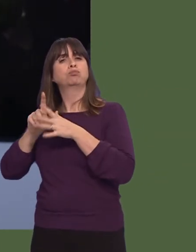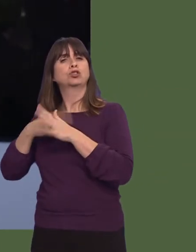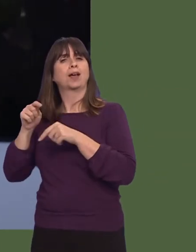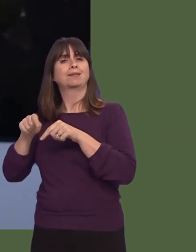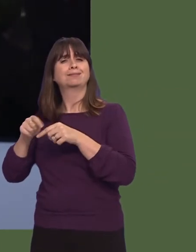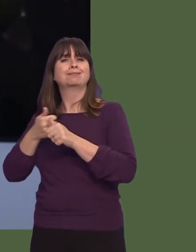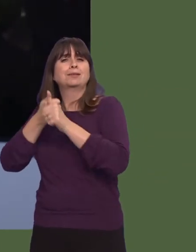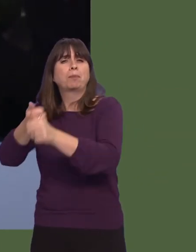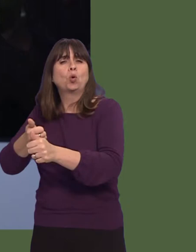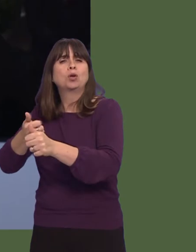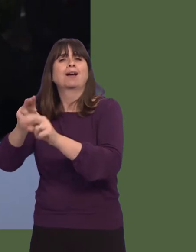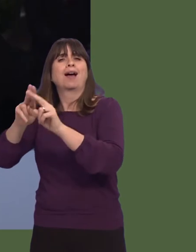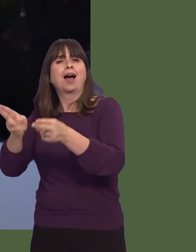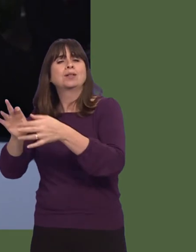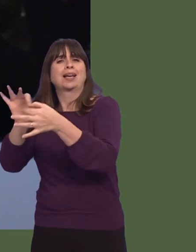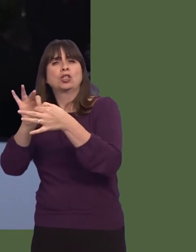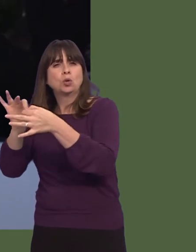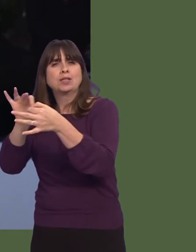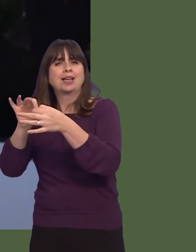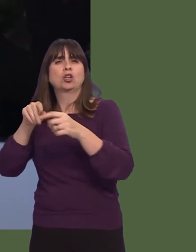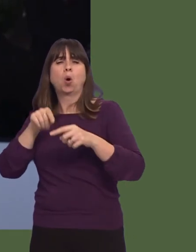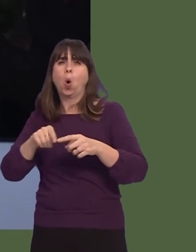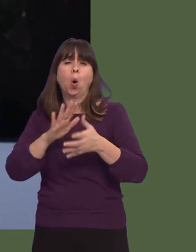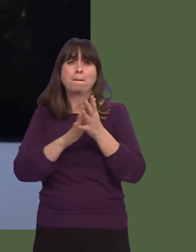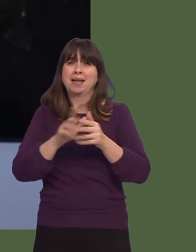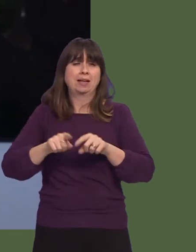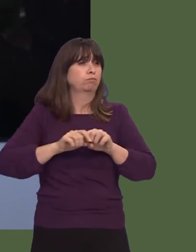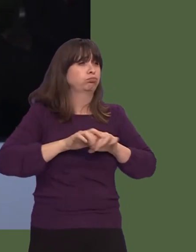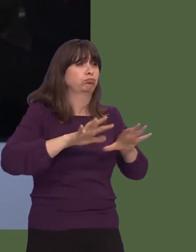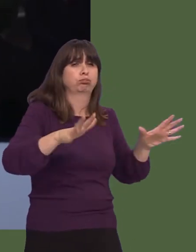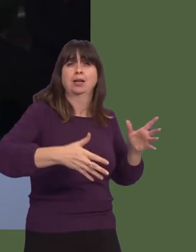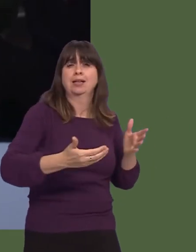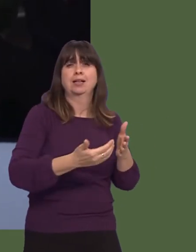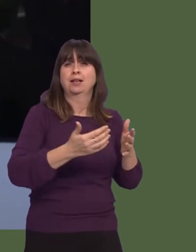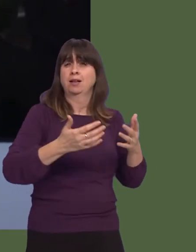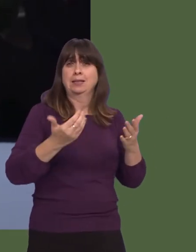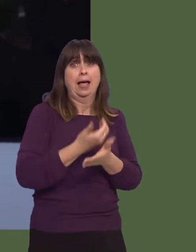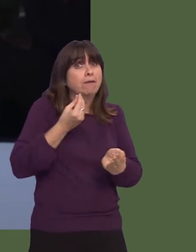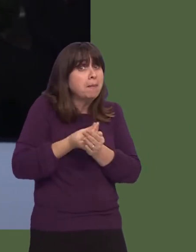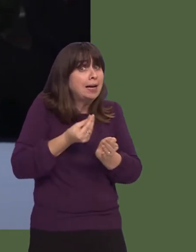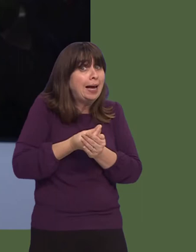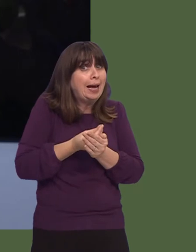and third sector bodies has been improving lives and saving significant sums for statutory